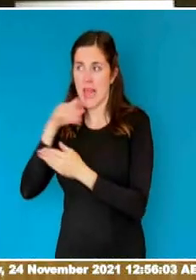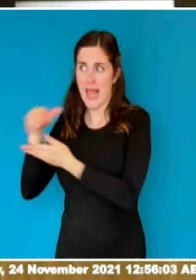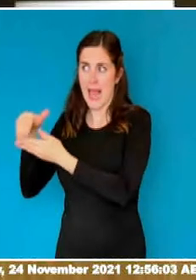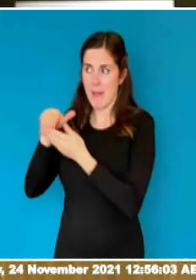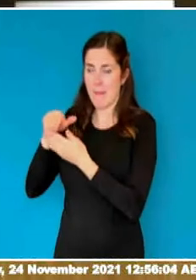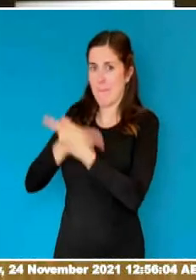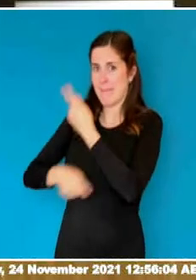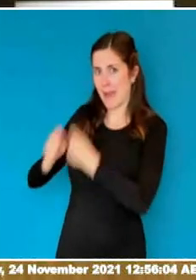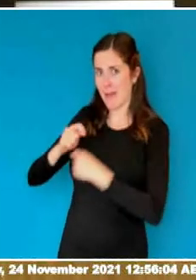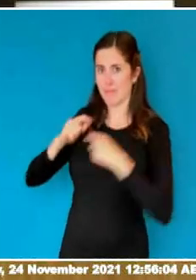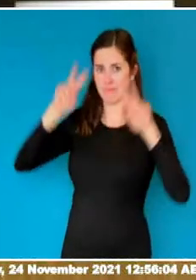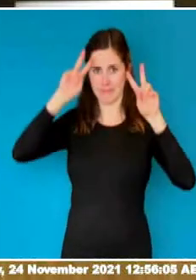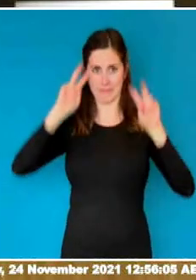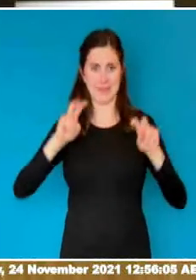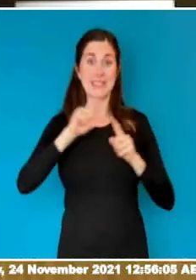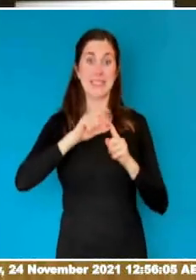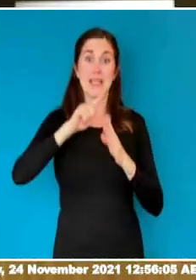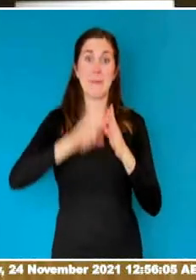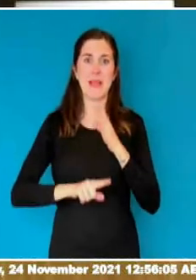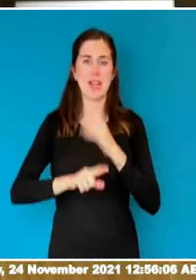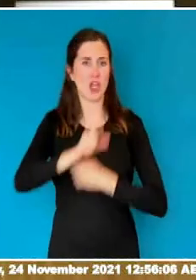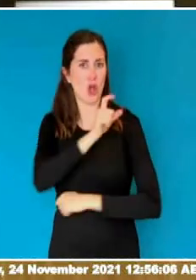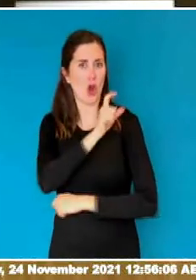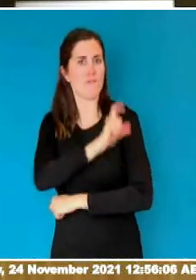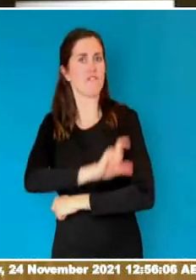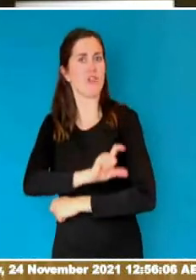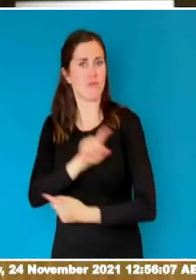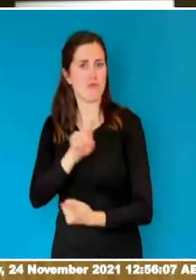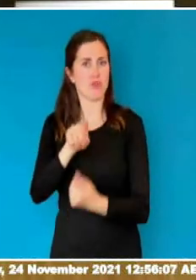address any potential issues that exist of the nature that you're referring to.